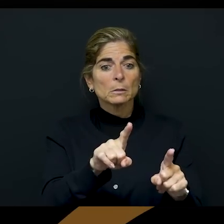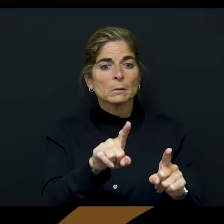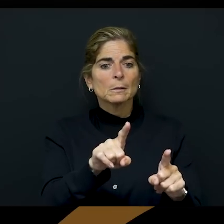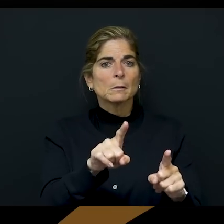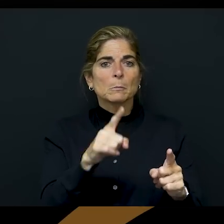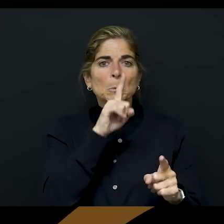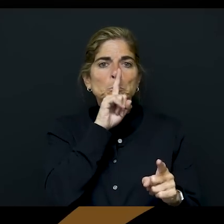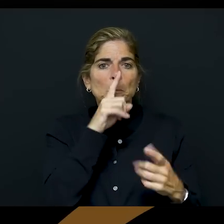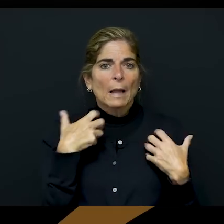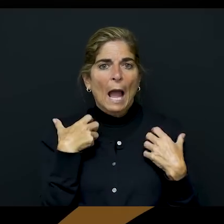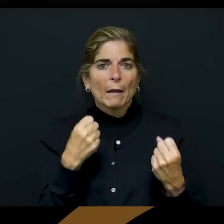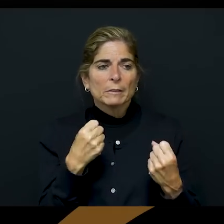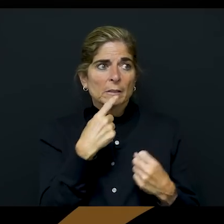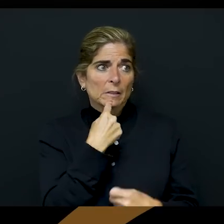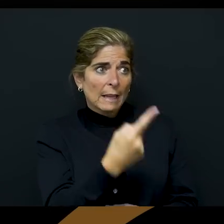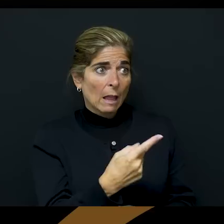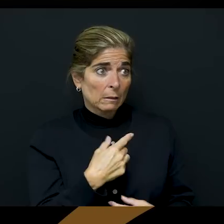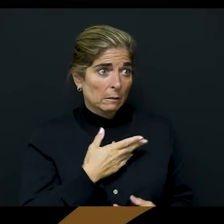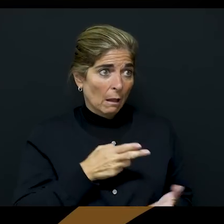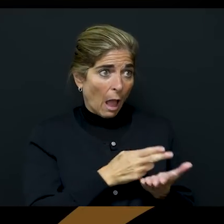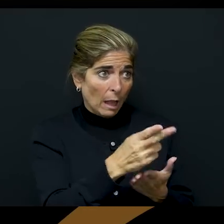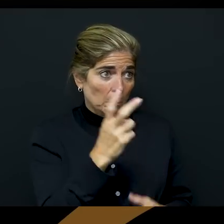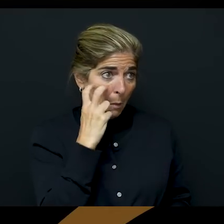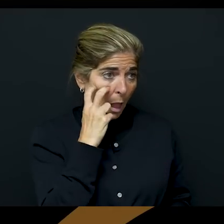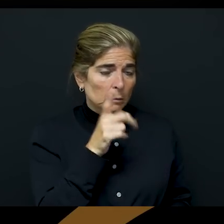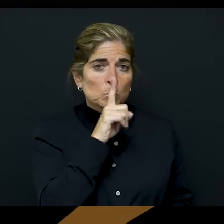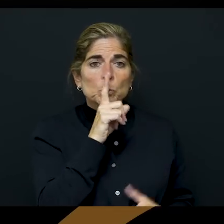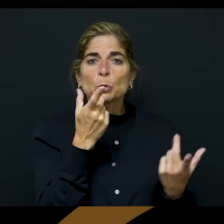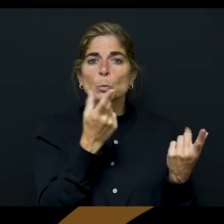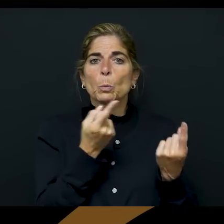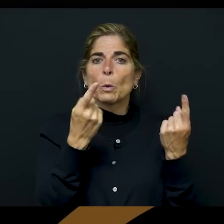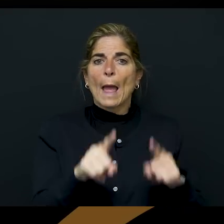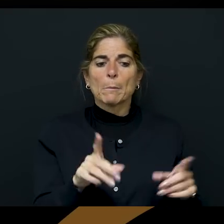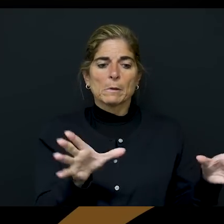I went to university and I didn't have the confidence to tell people I was blind.